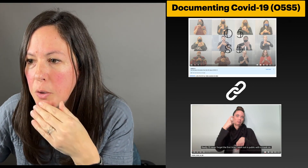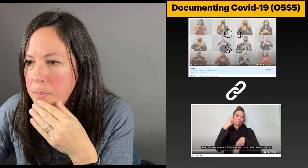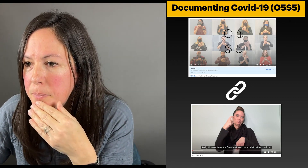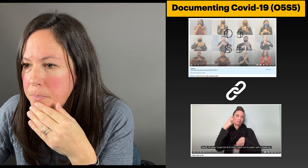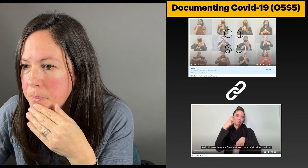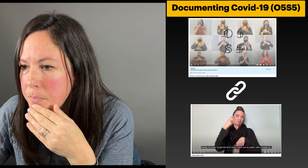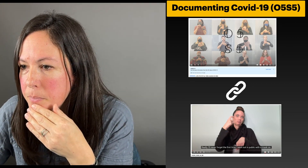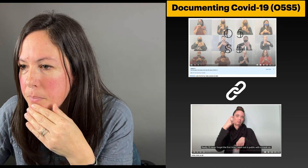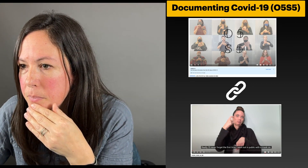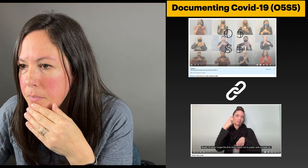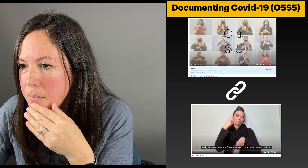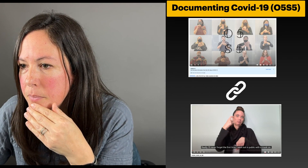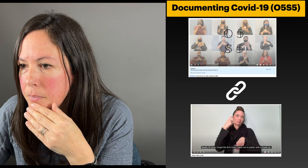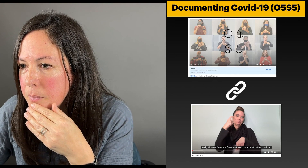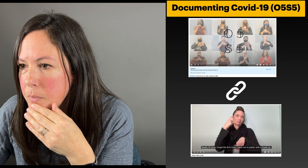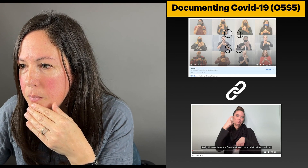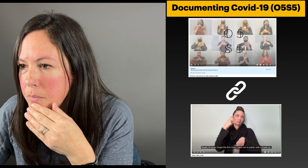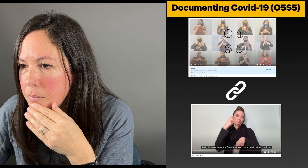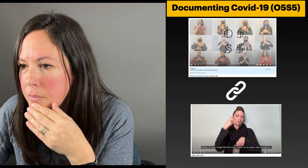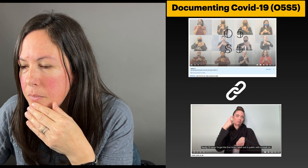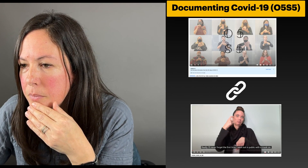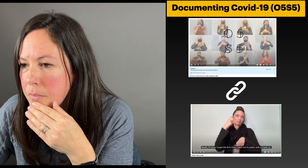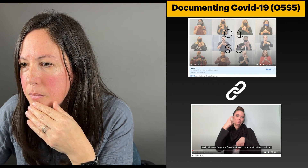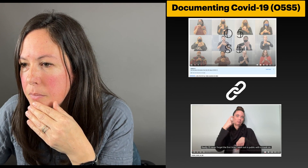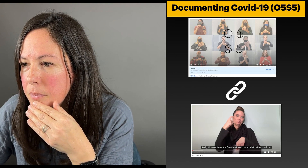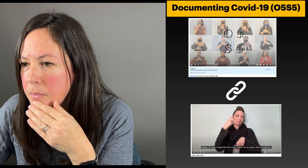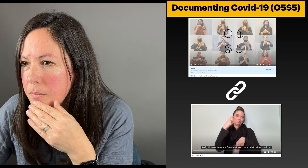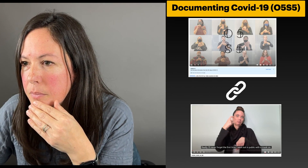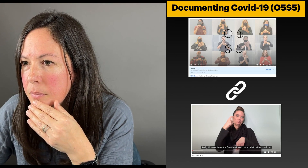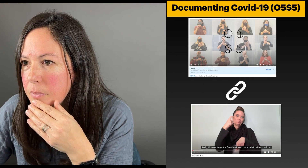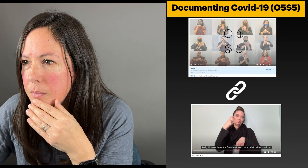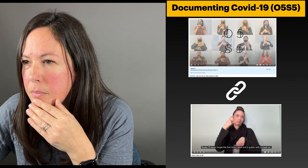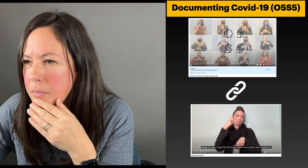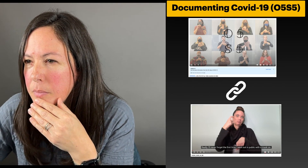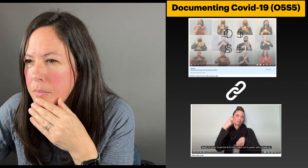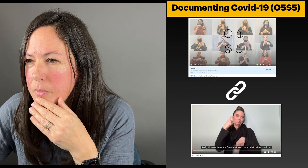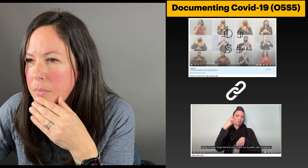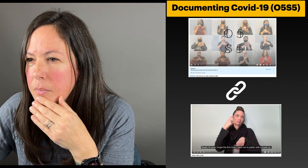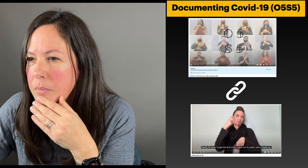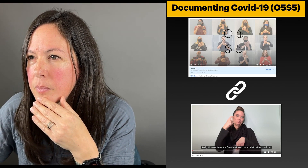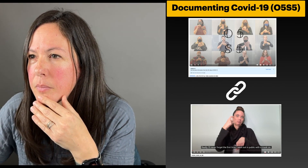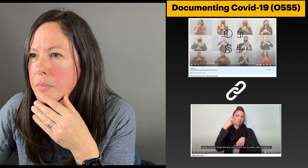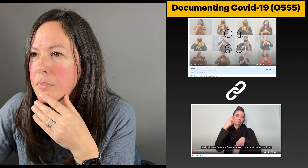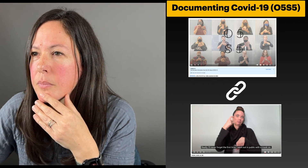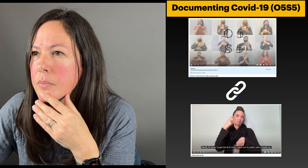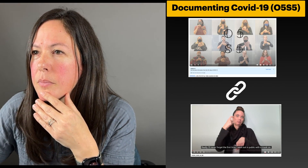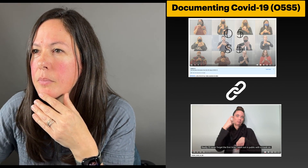it okay I'm going to be sharing